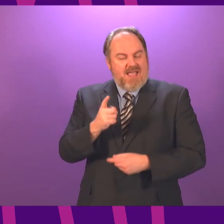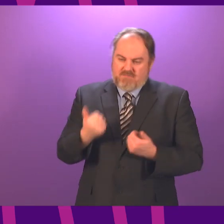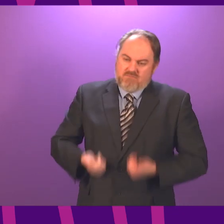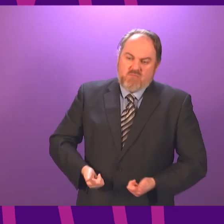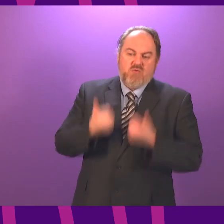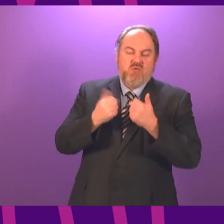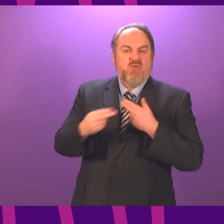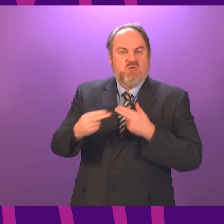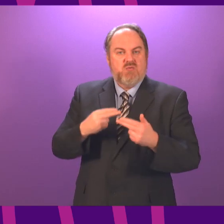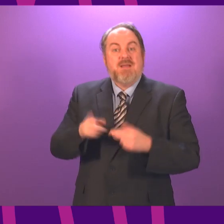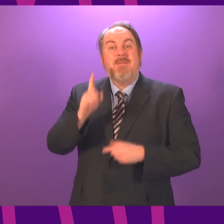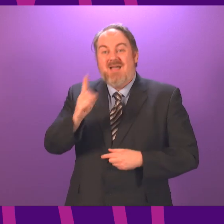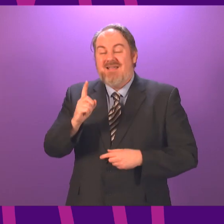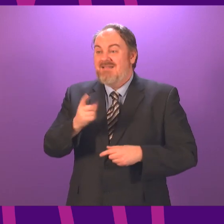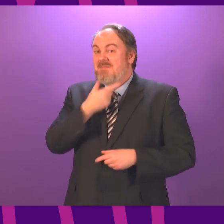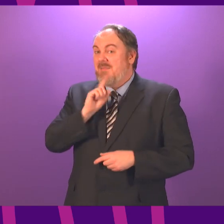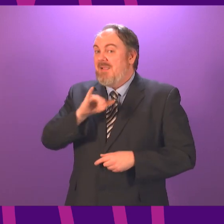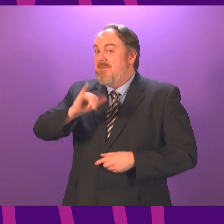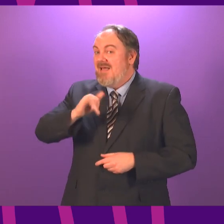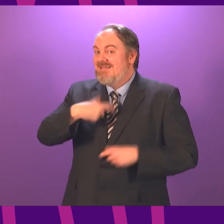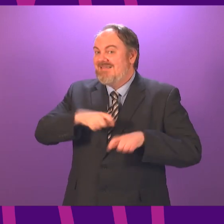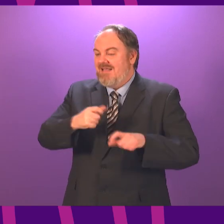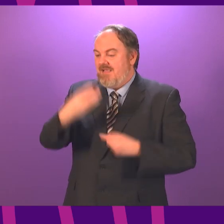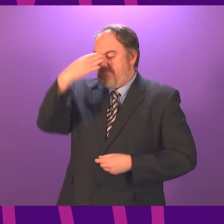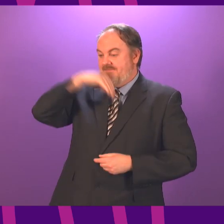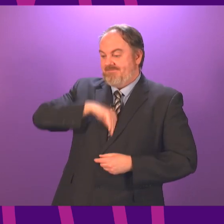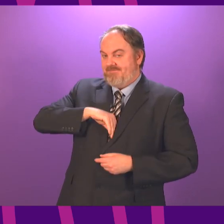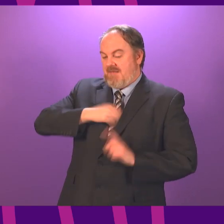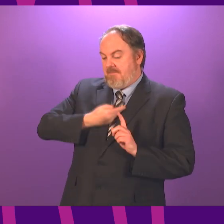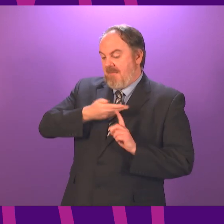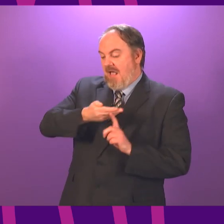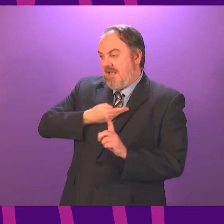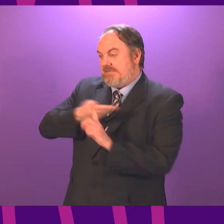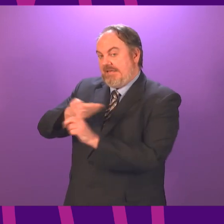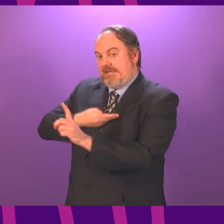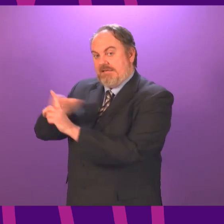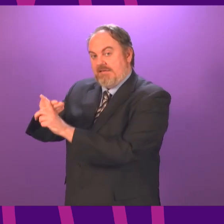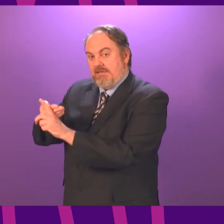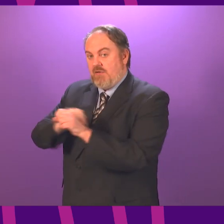transmitting, the risk of long Covid and people becoming ill will still be there. We need